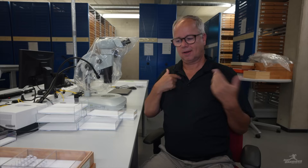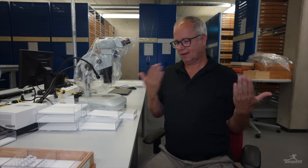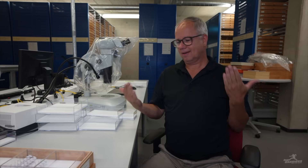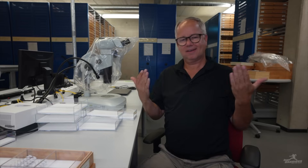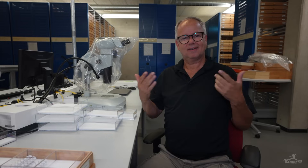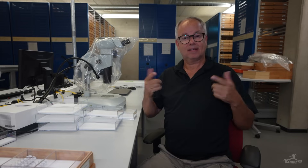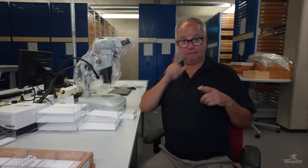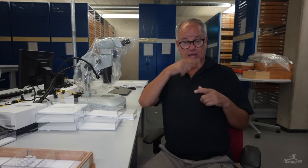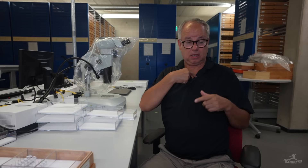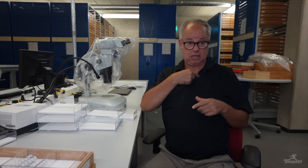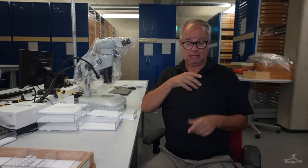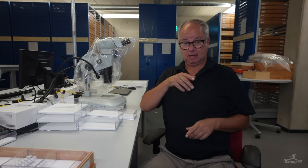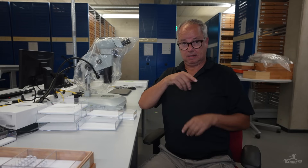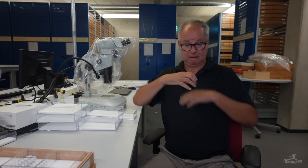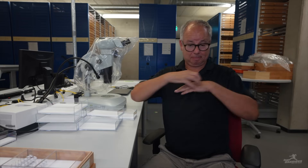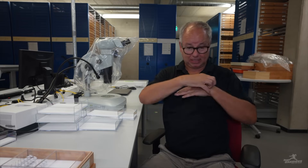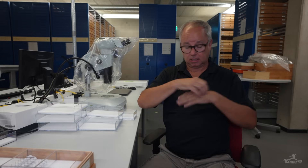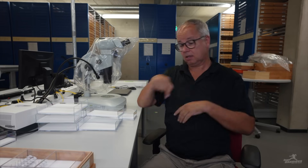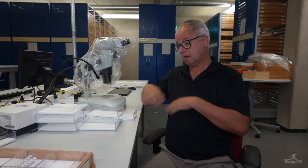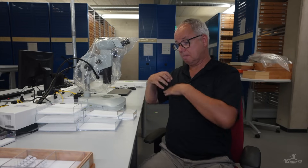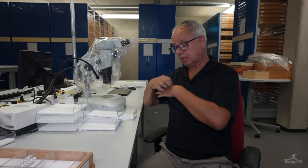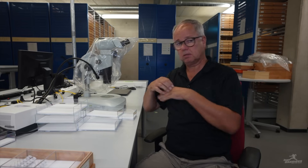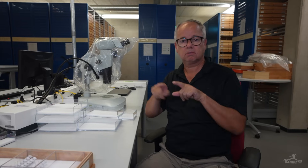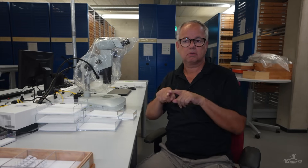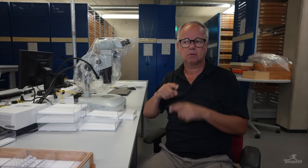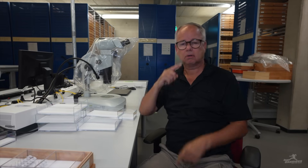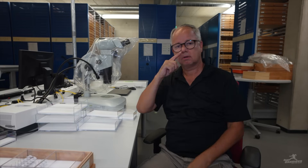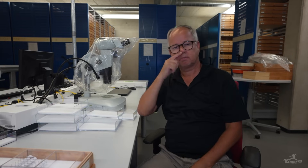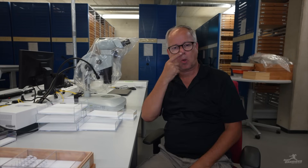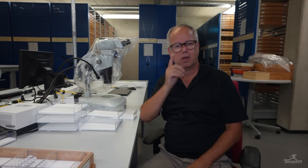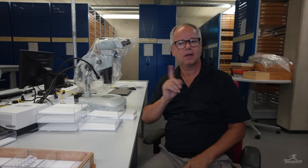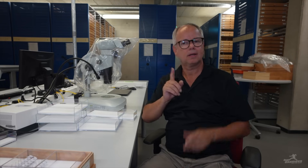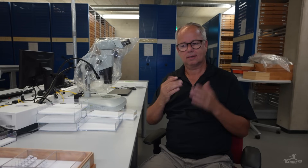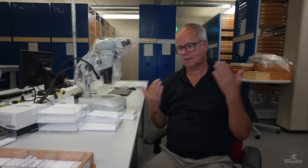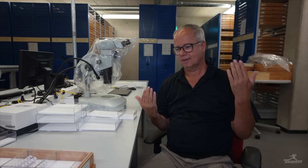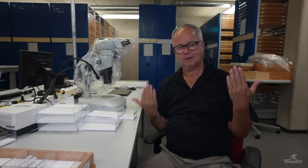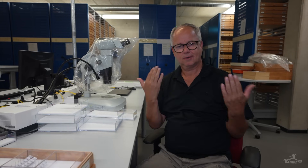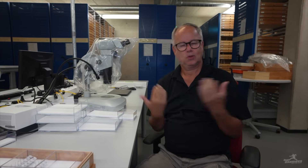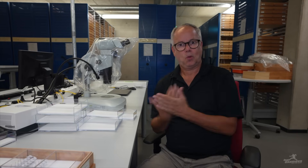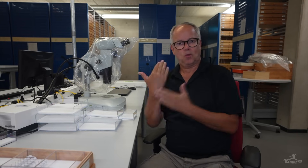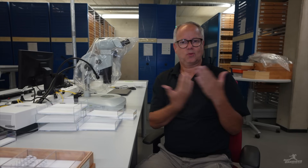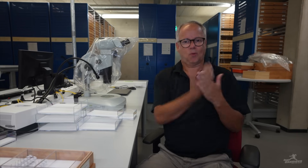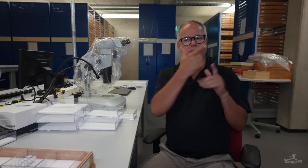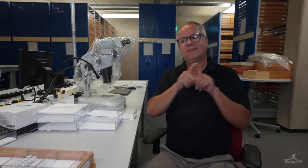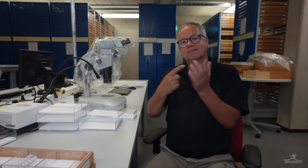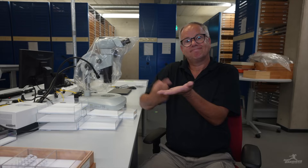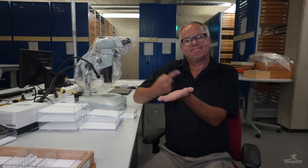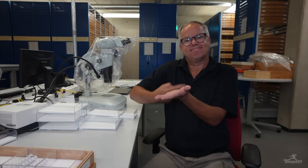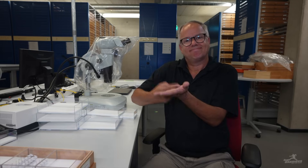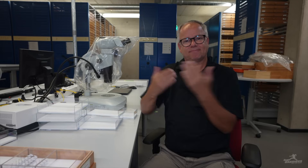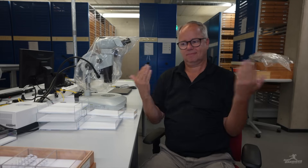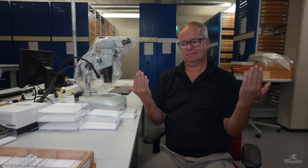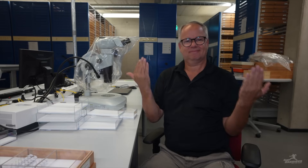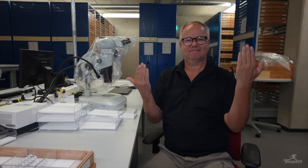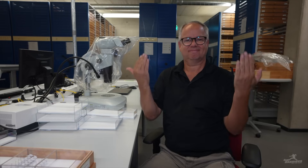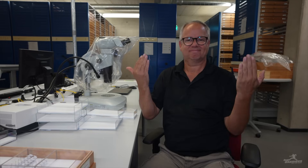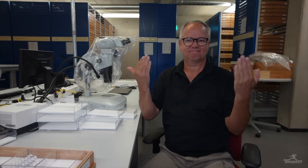You might think looking at insects all day is boring, but that’s not the case. I’m always learning new things.